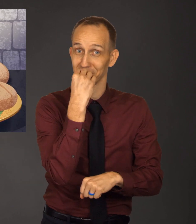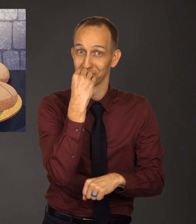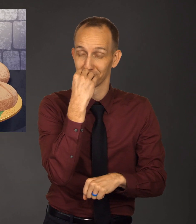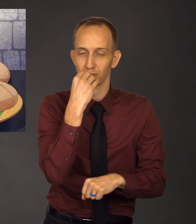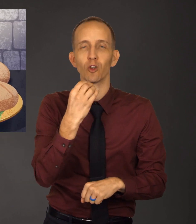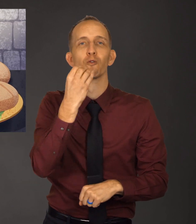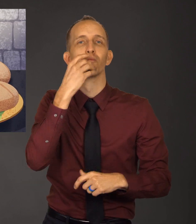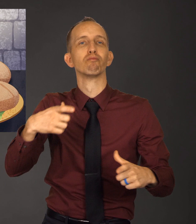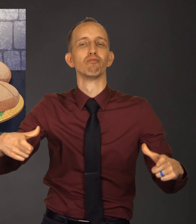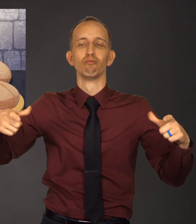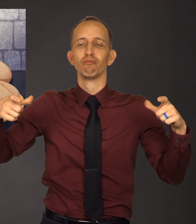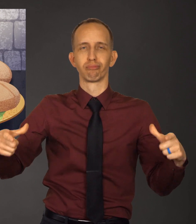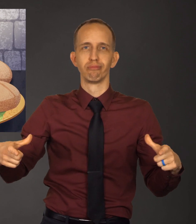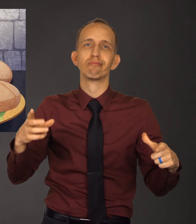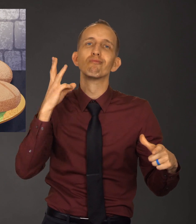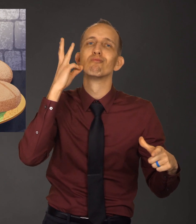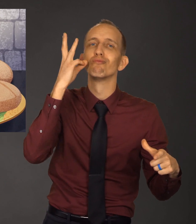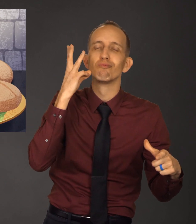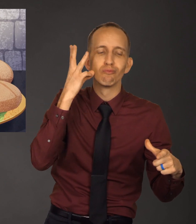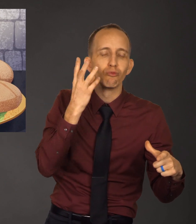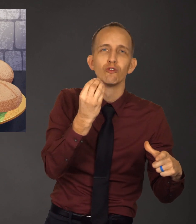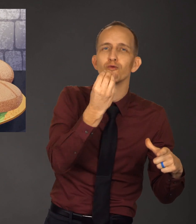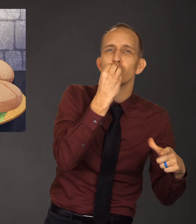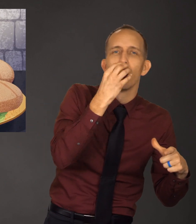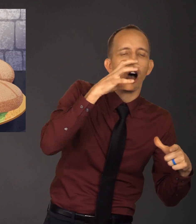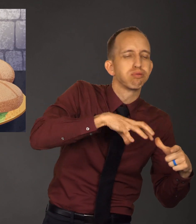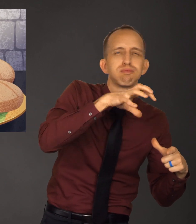The king gave Daniel and his friends food and wine.